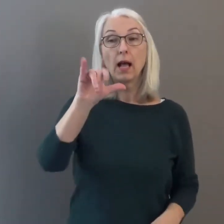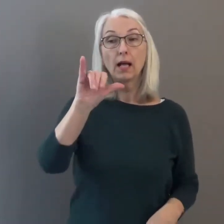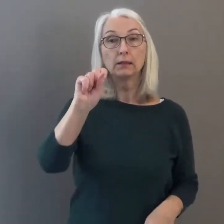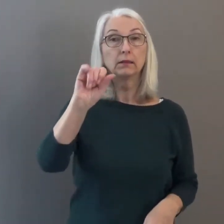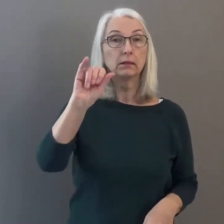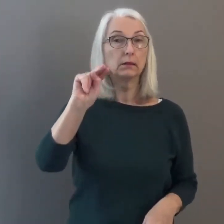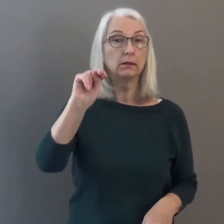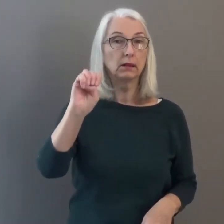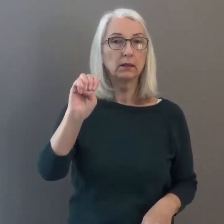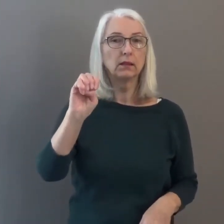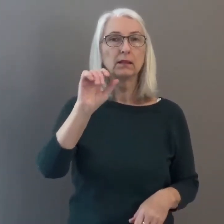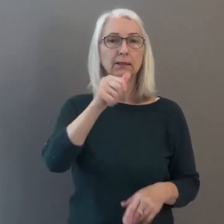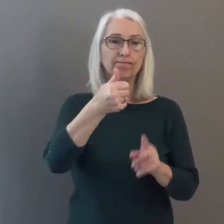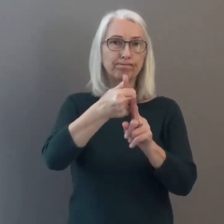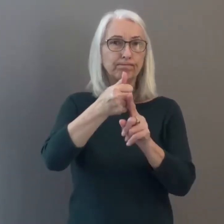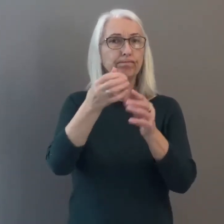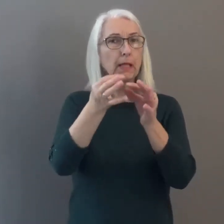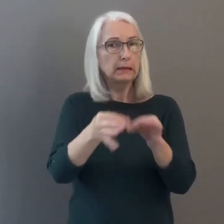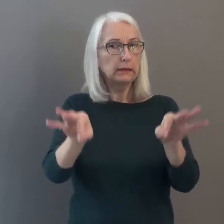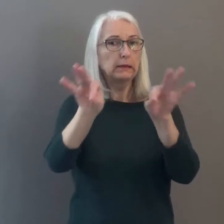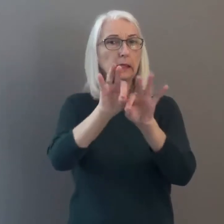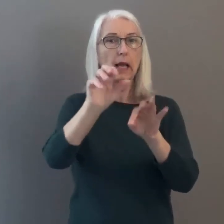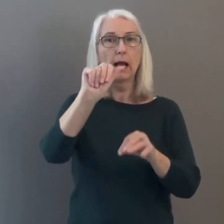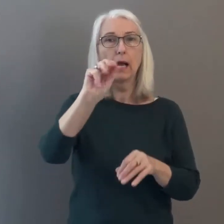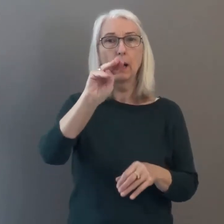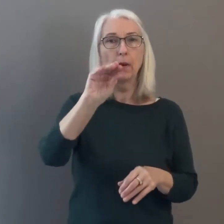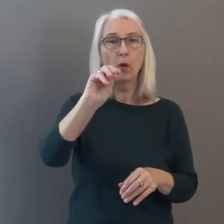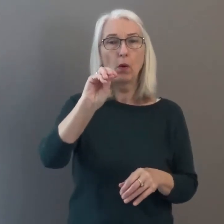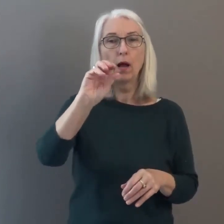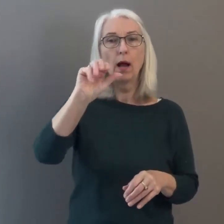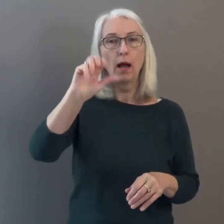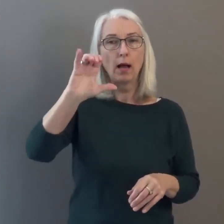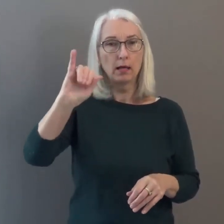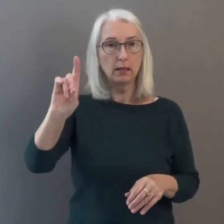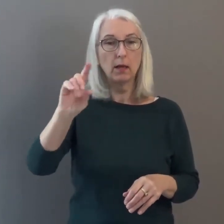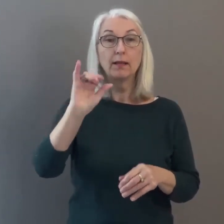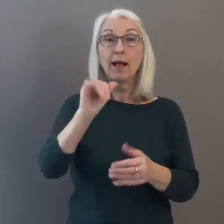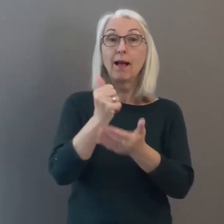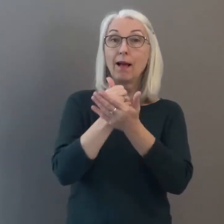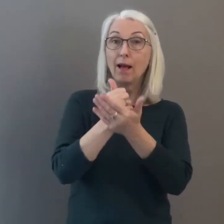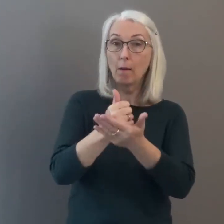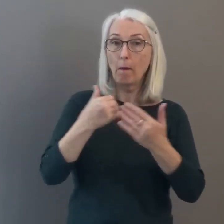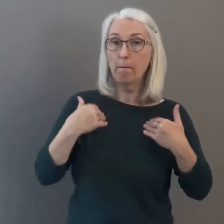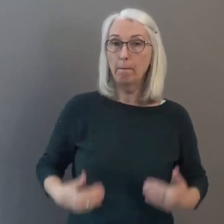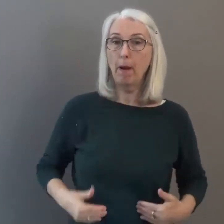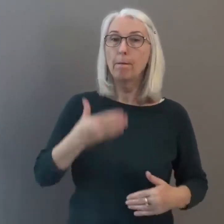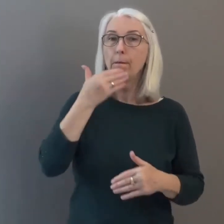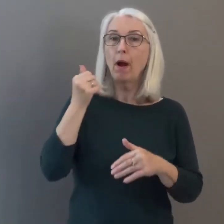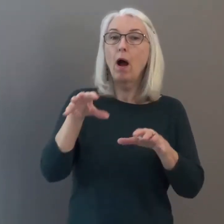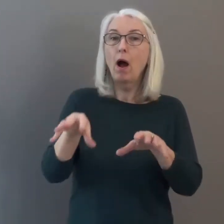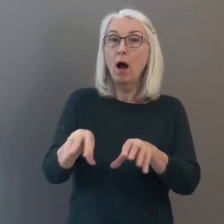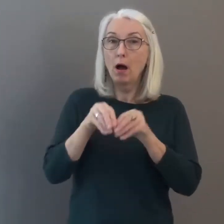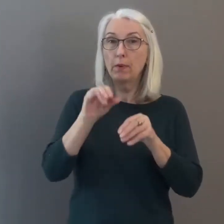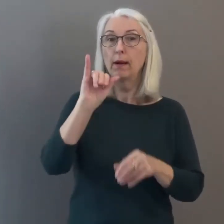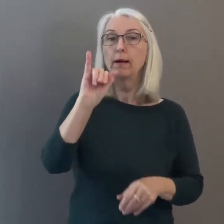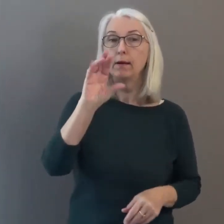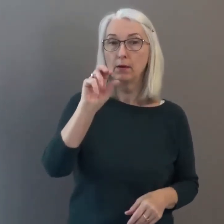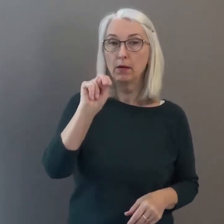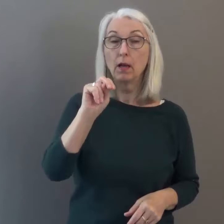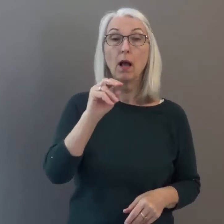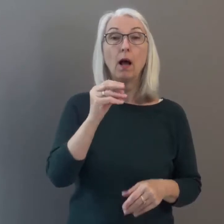Lysine is an essential amino acid and helps the body better absorb iron.